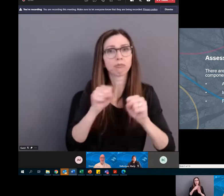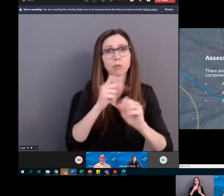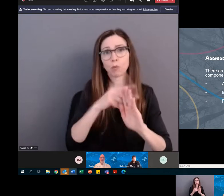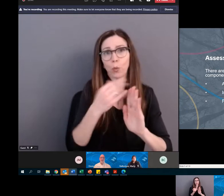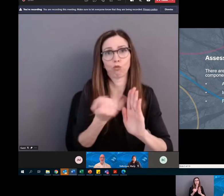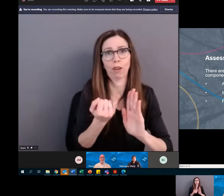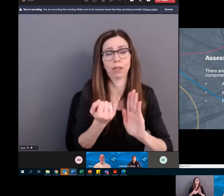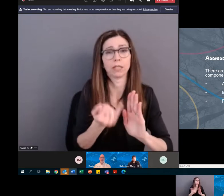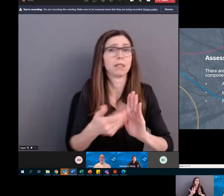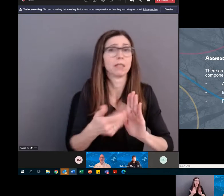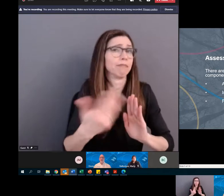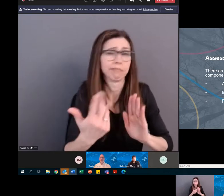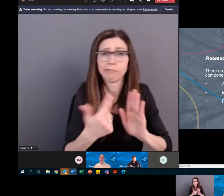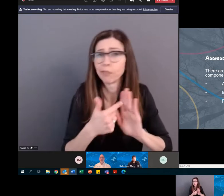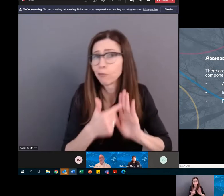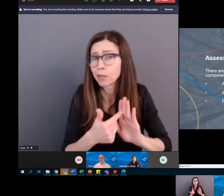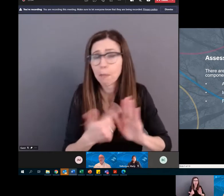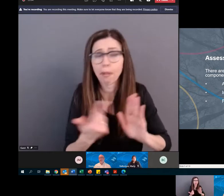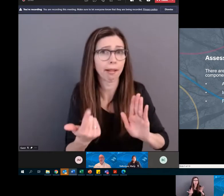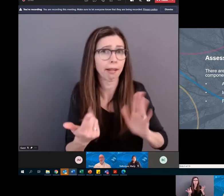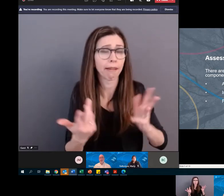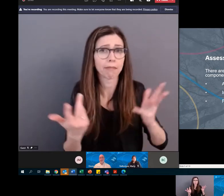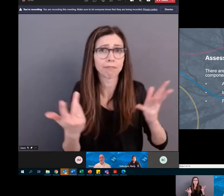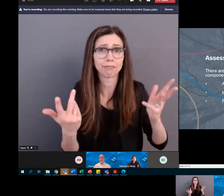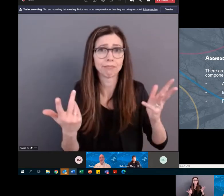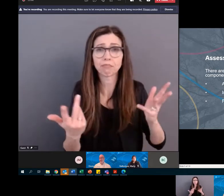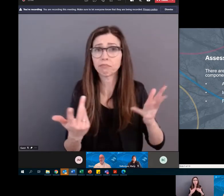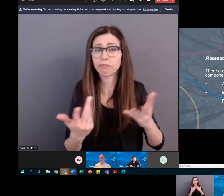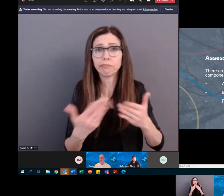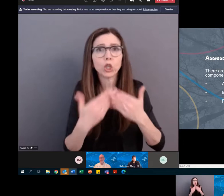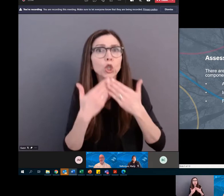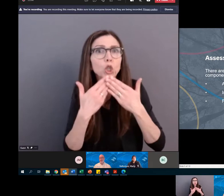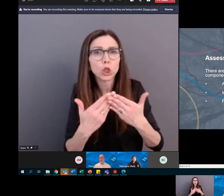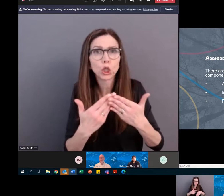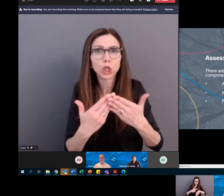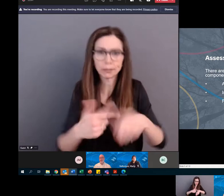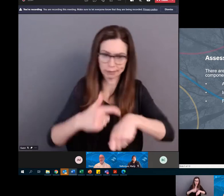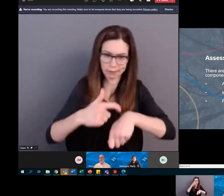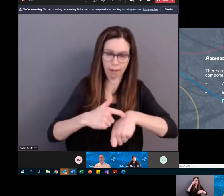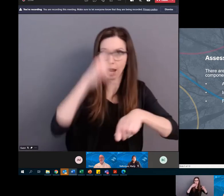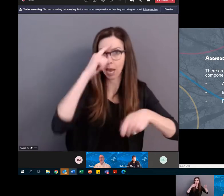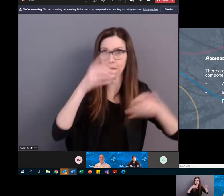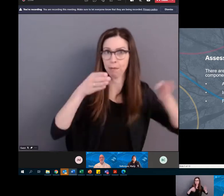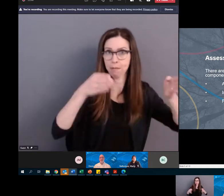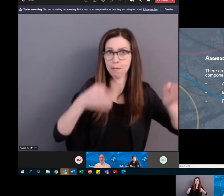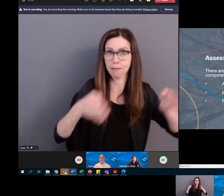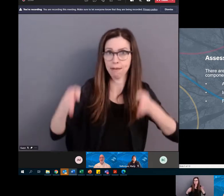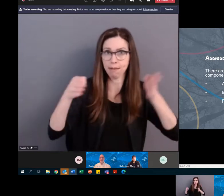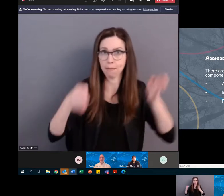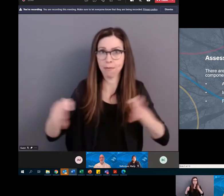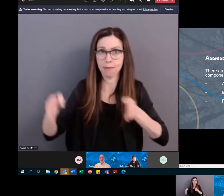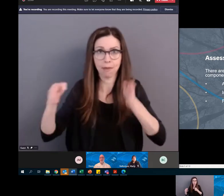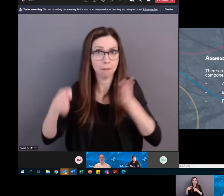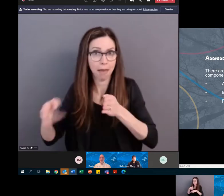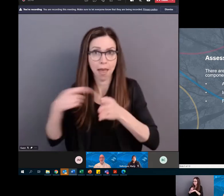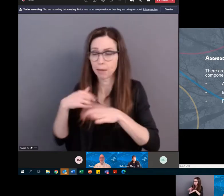of ways, including a realistic work plan that outlines key steps.